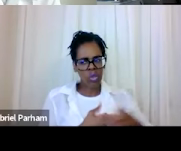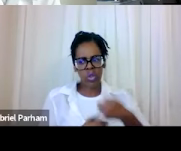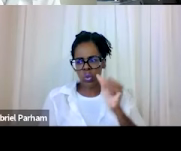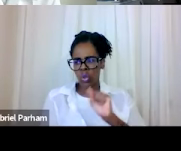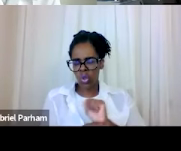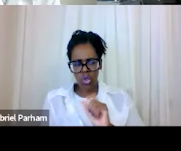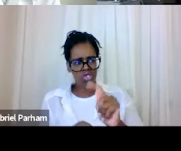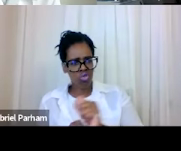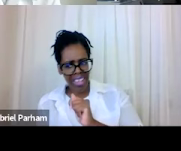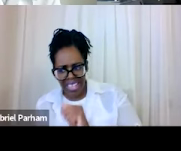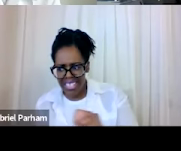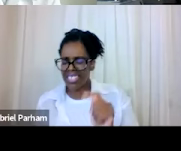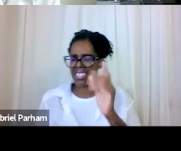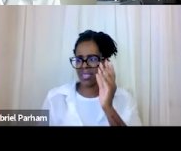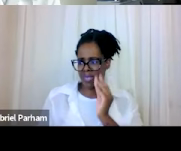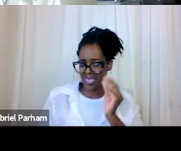the experiences that you have while in the military